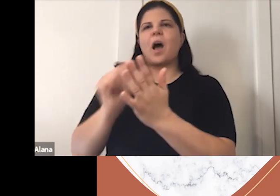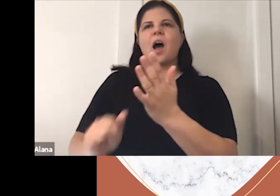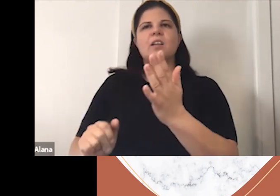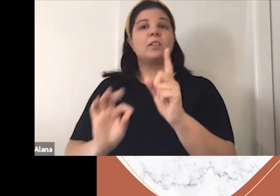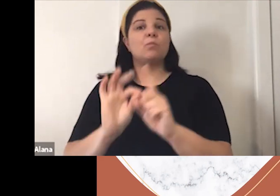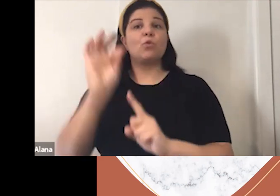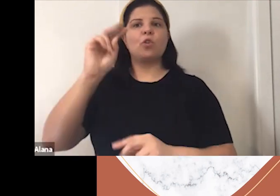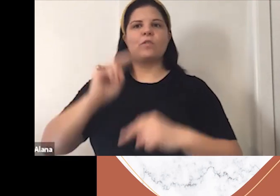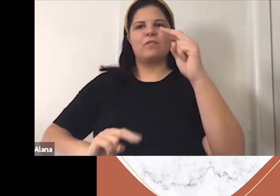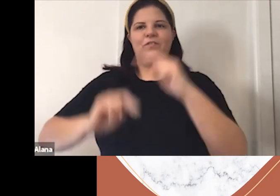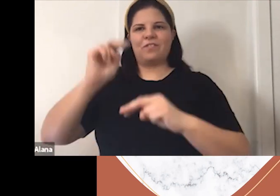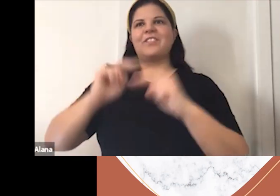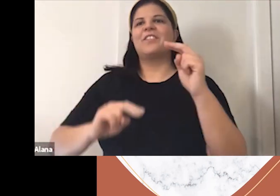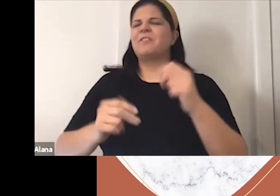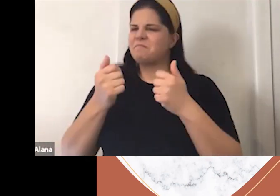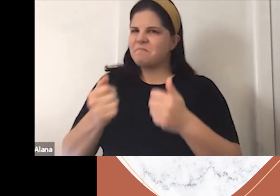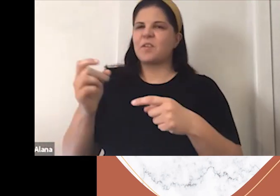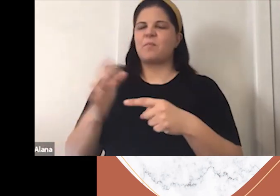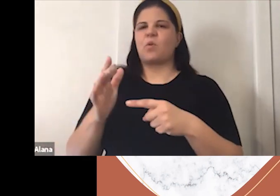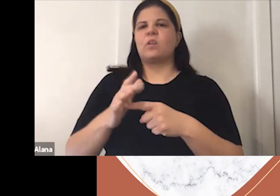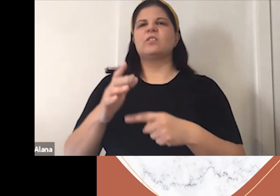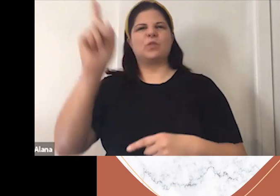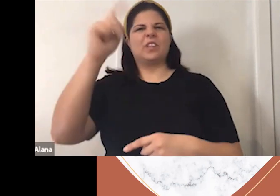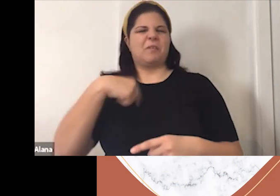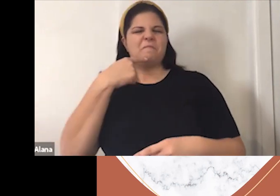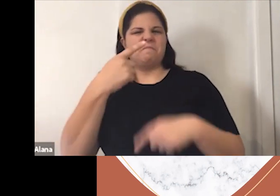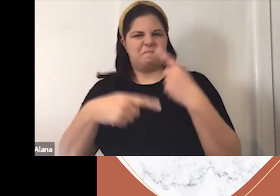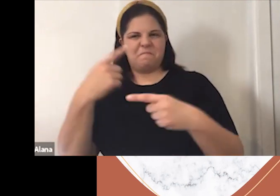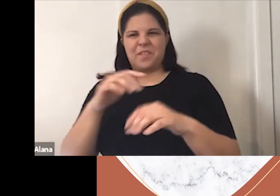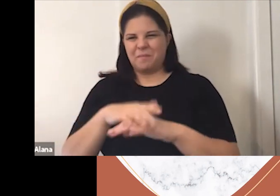And that's going to be my emphasis today.